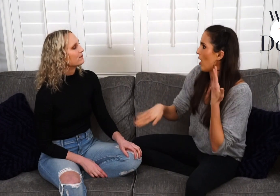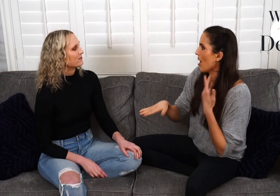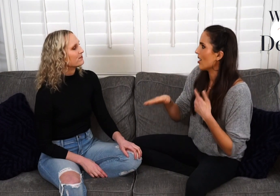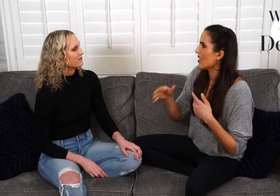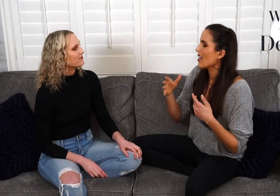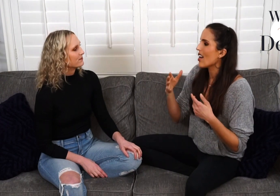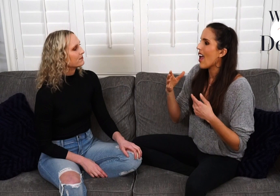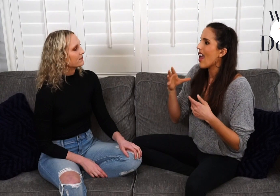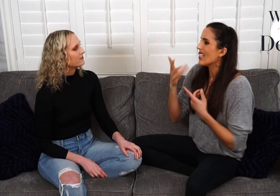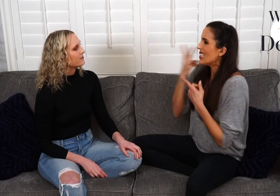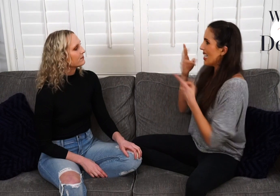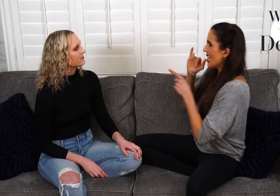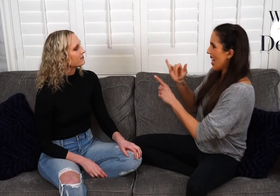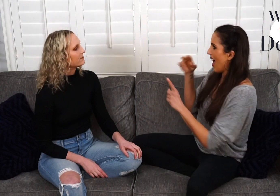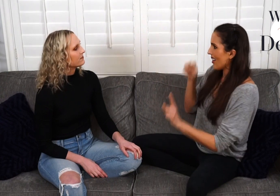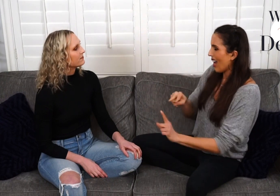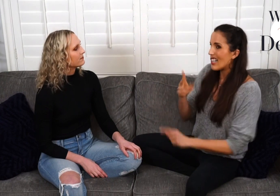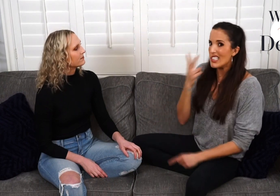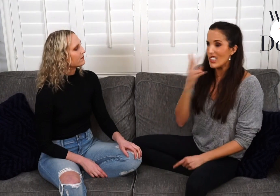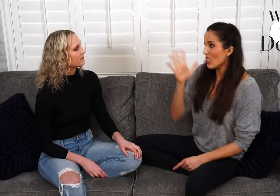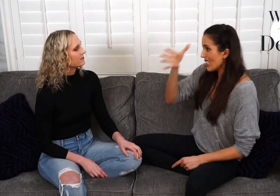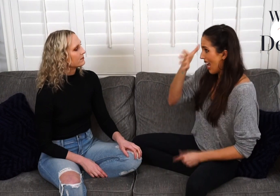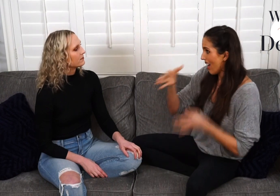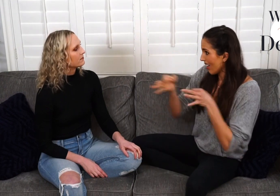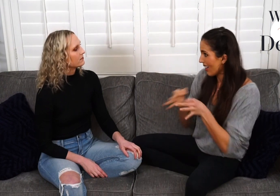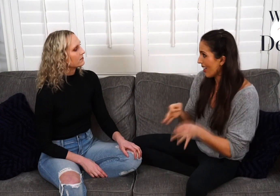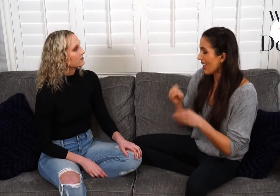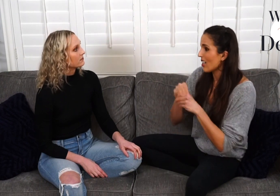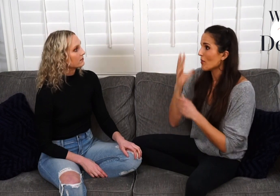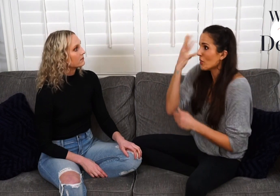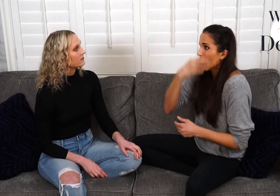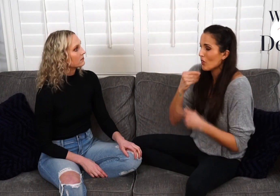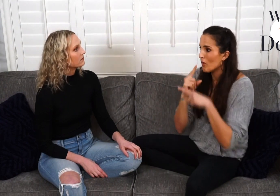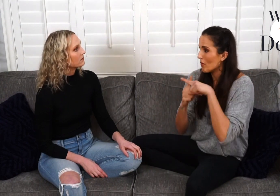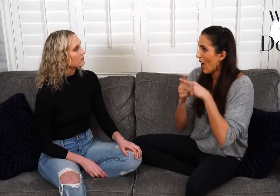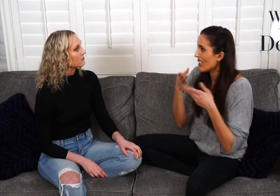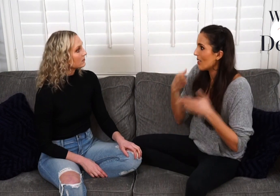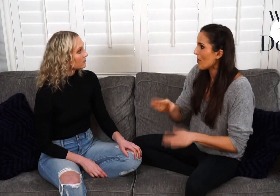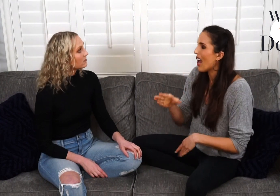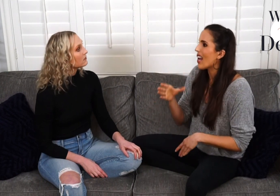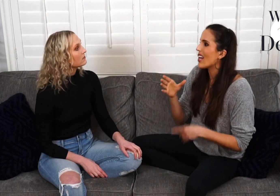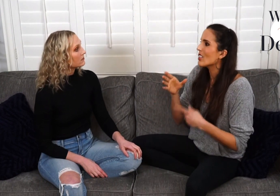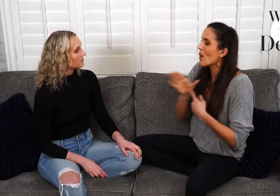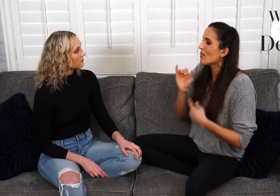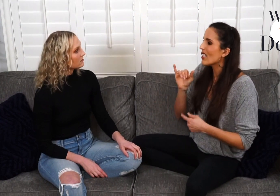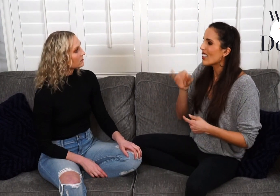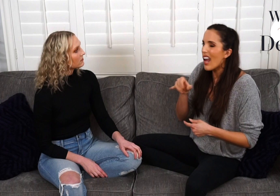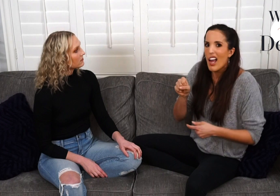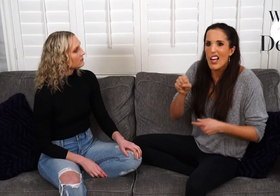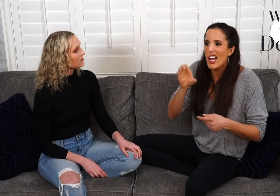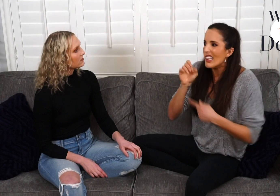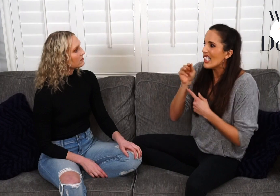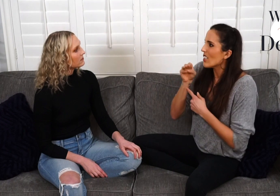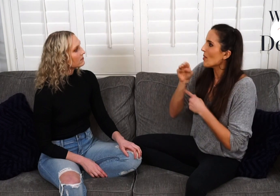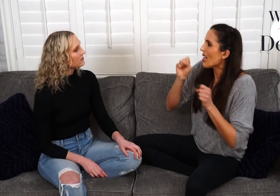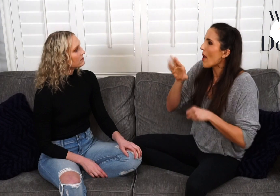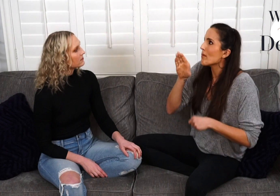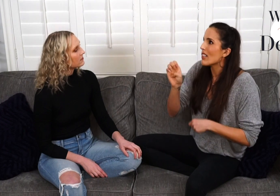and seeing your dad explained his perspective in a beautiful way. It shows that elitism can